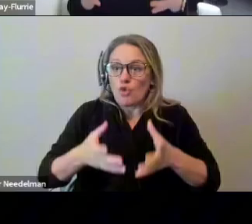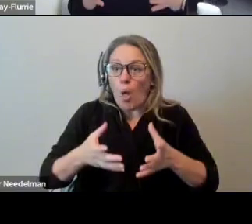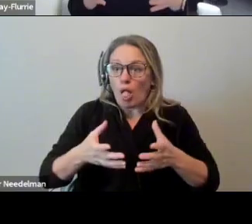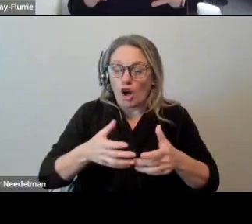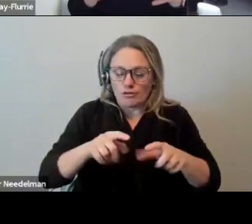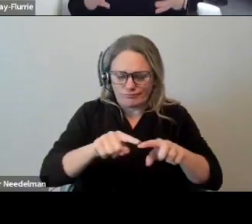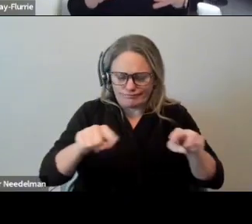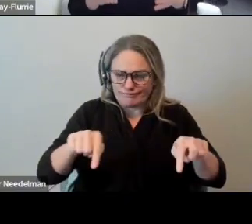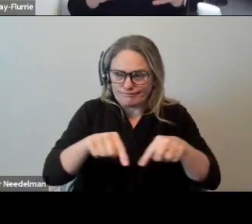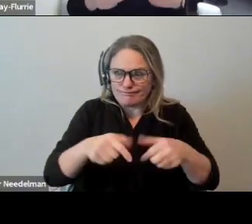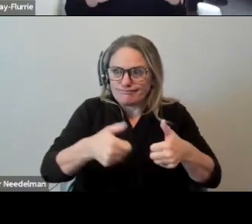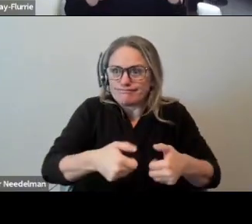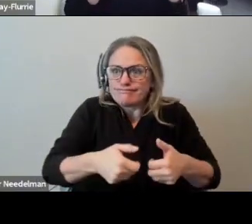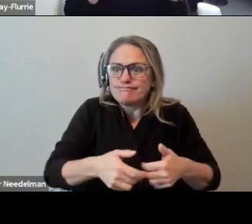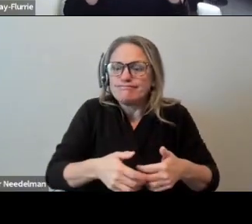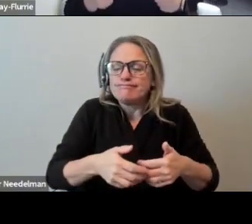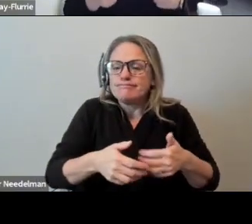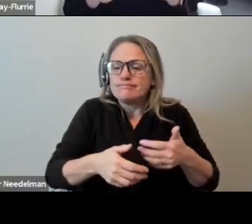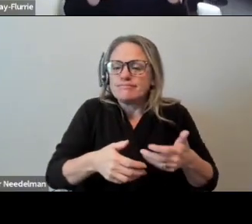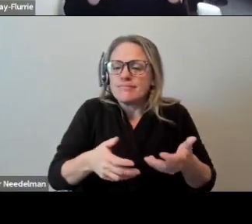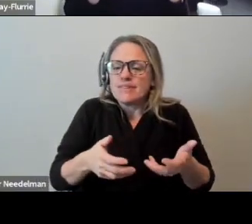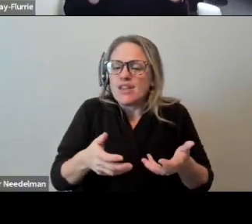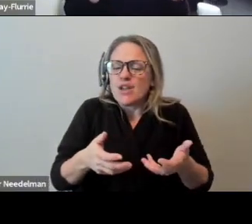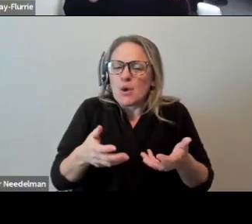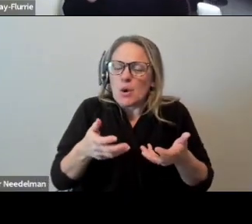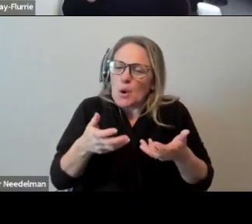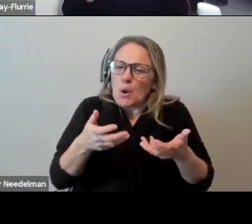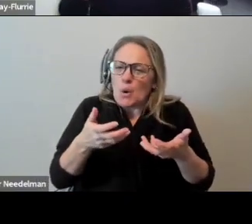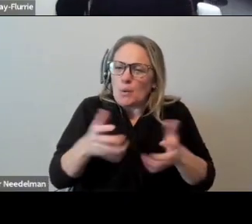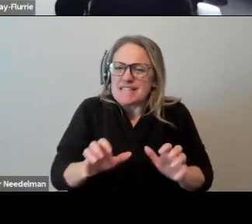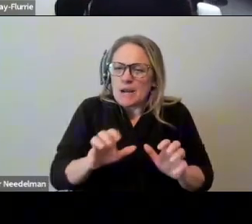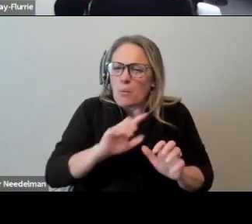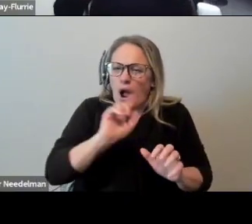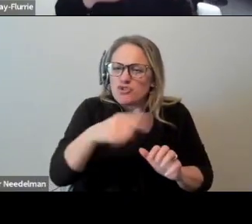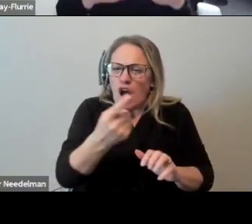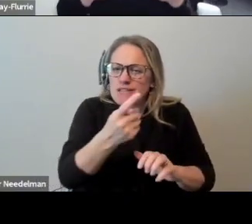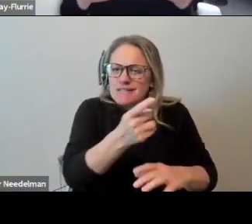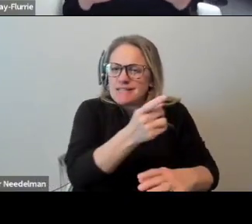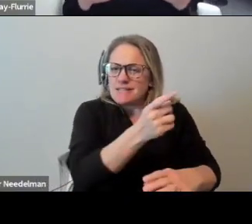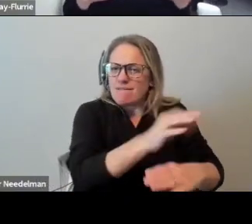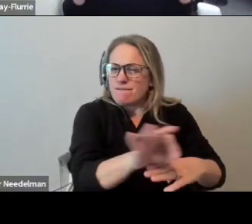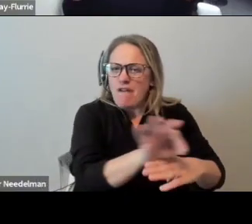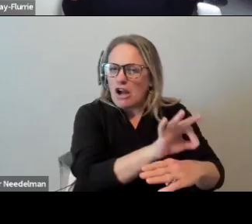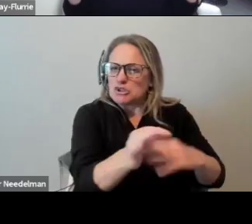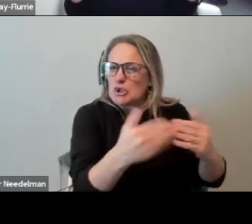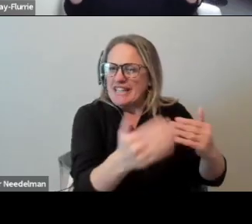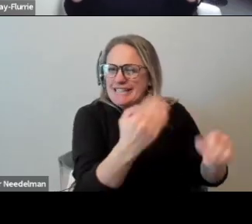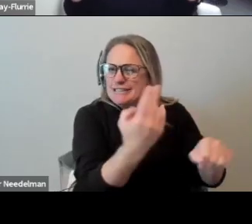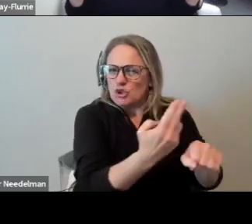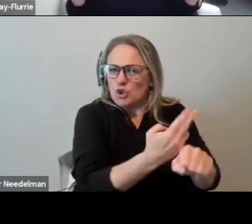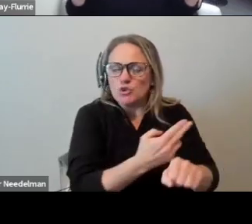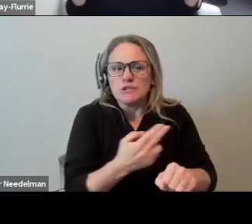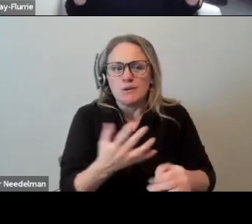We wanted it to not just be functional and be easy to use, but look cool too.